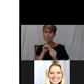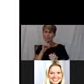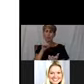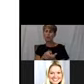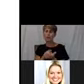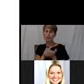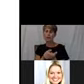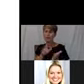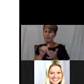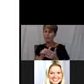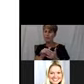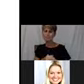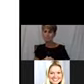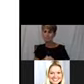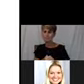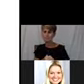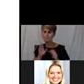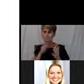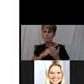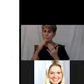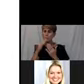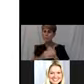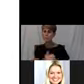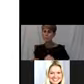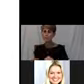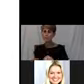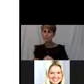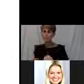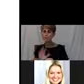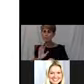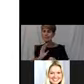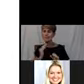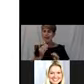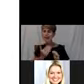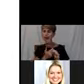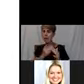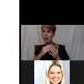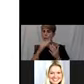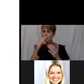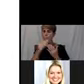So this is how our program is built. Our vision has all unsheltered homeless